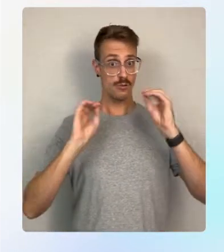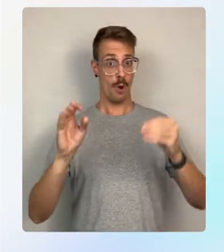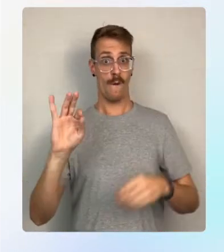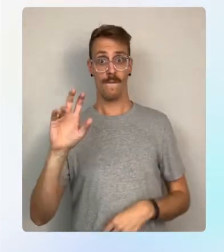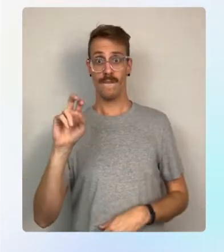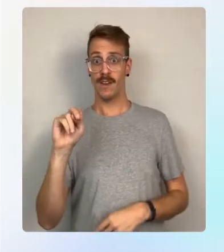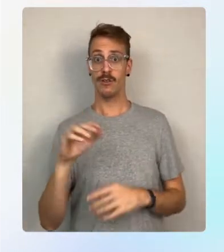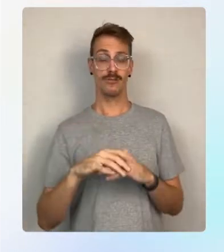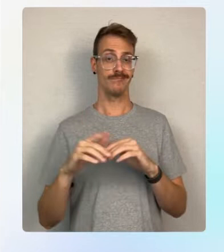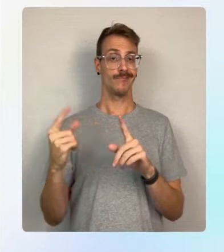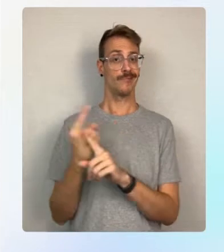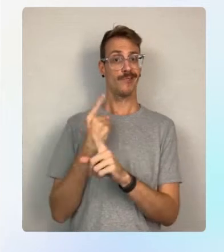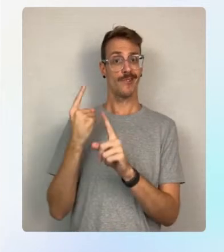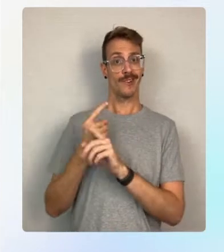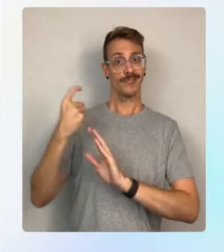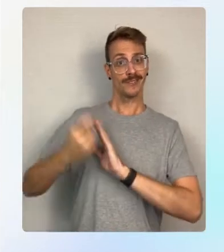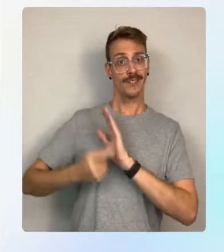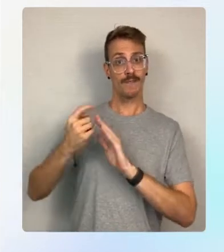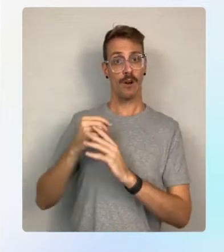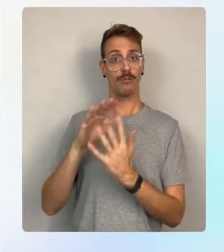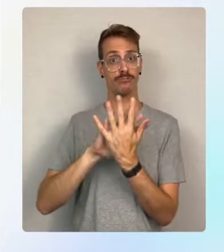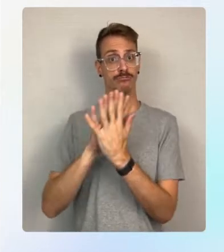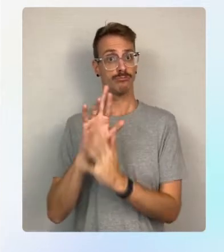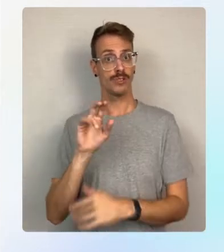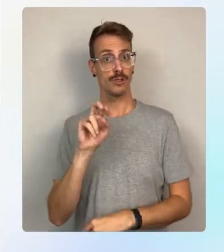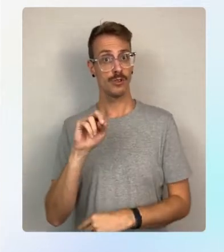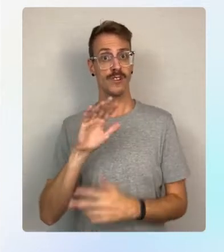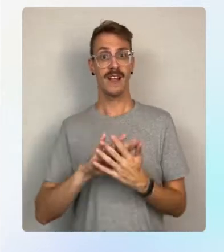default resolution and MSAA4,